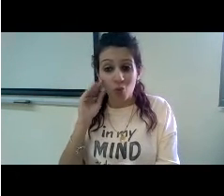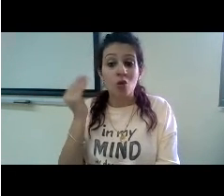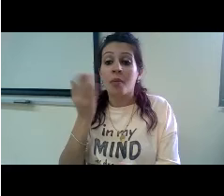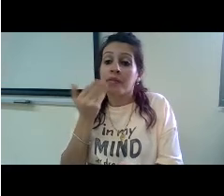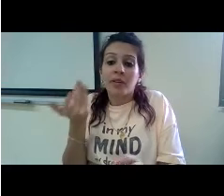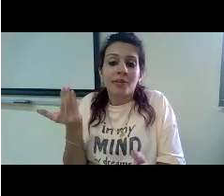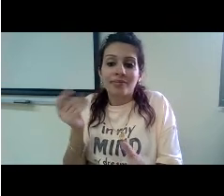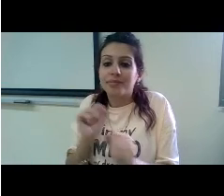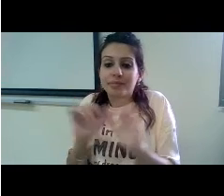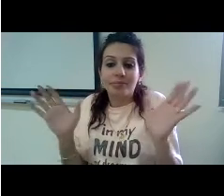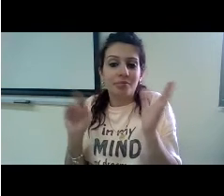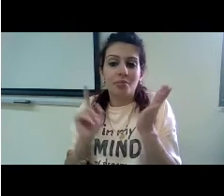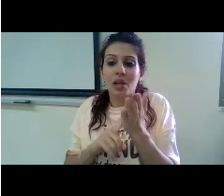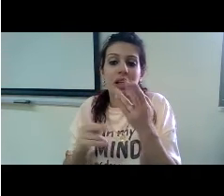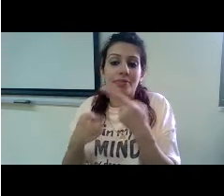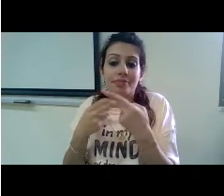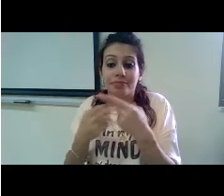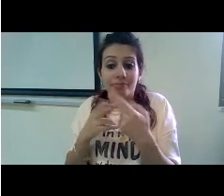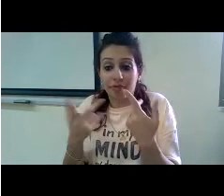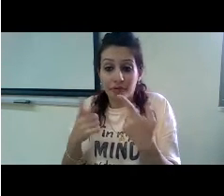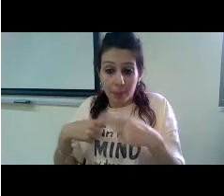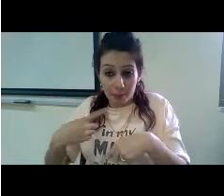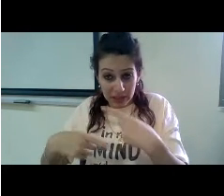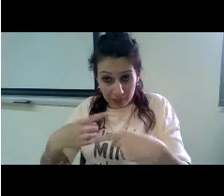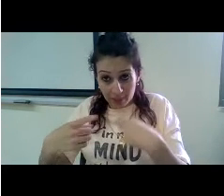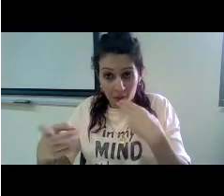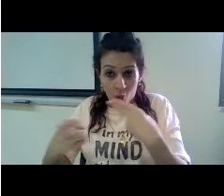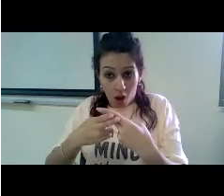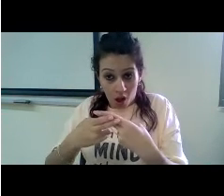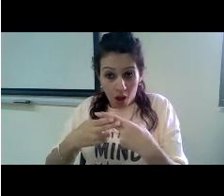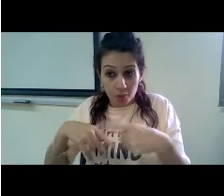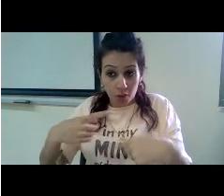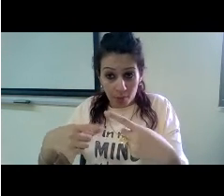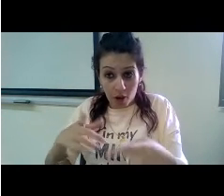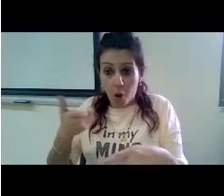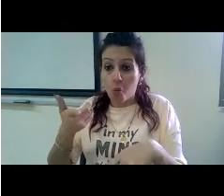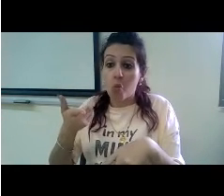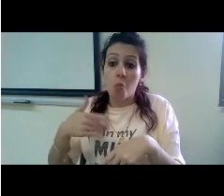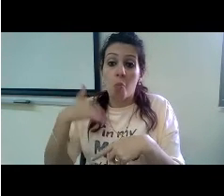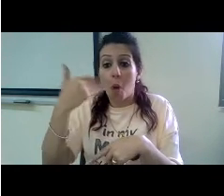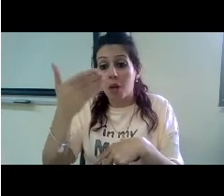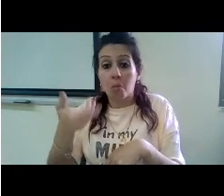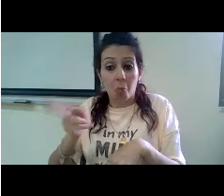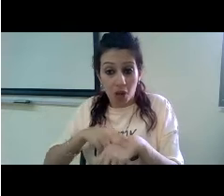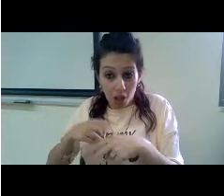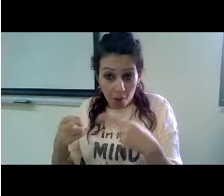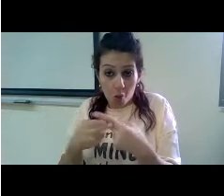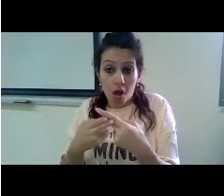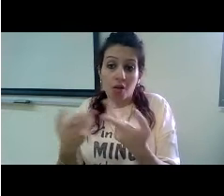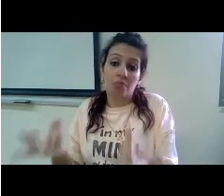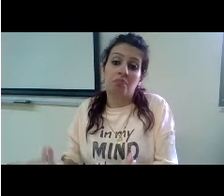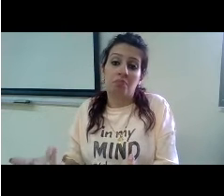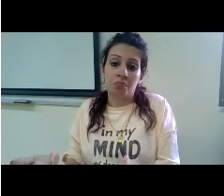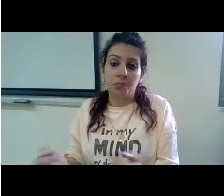So which means that unlike teaching in the classroom we are familiar with before,